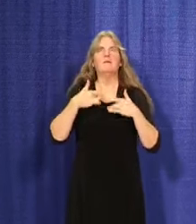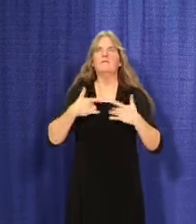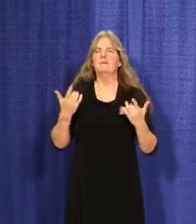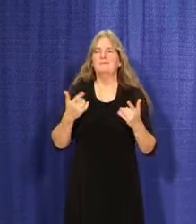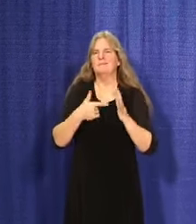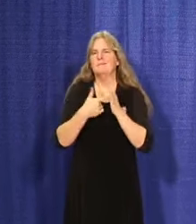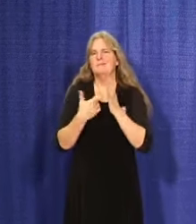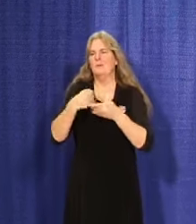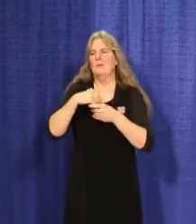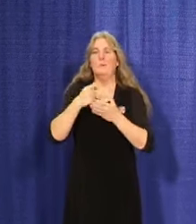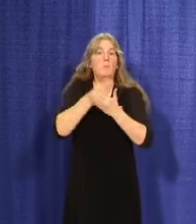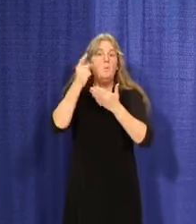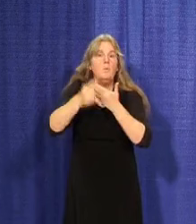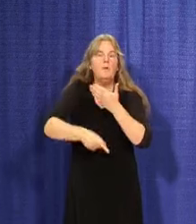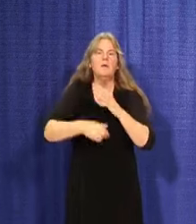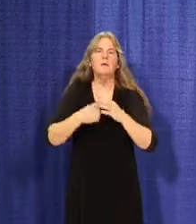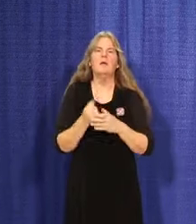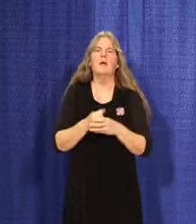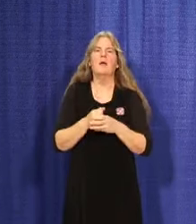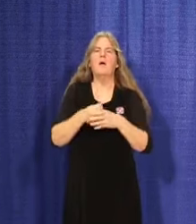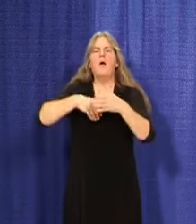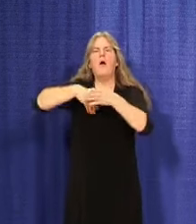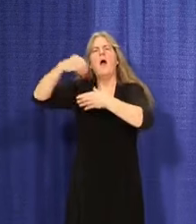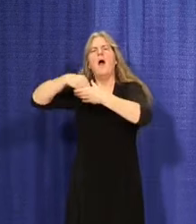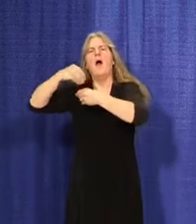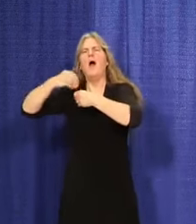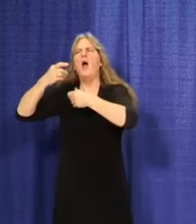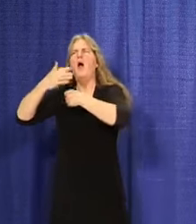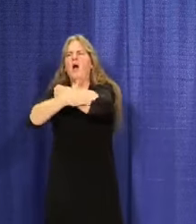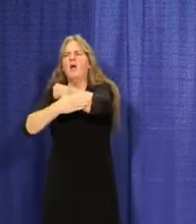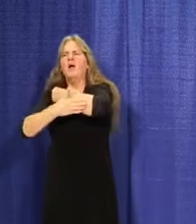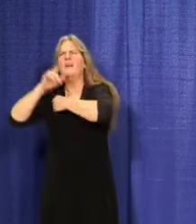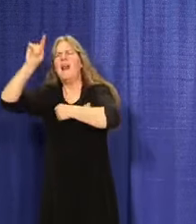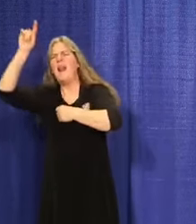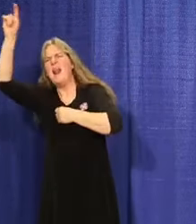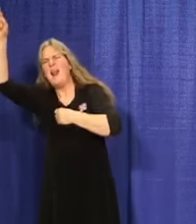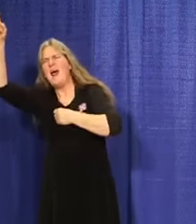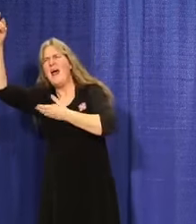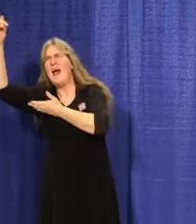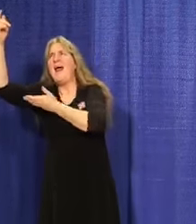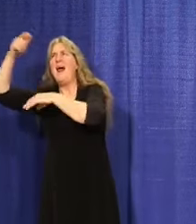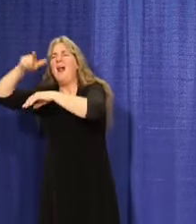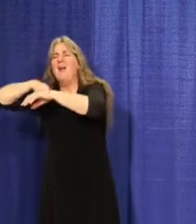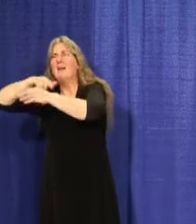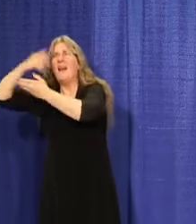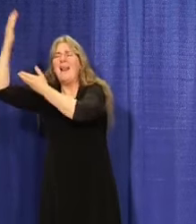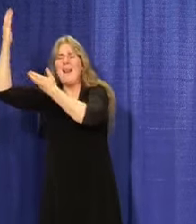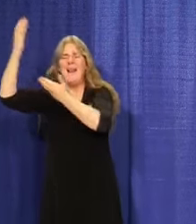a rural location, that can be up to five days. In general though, once it